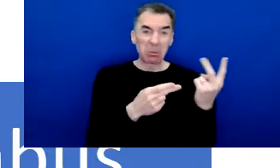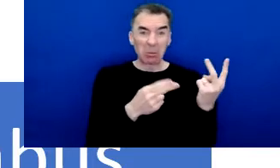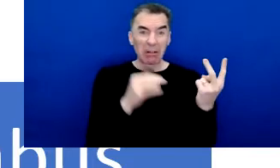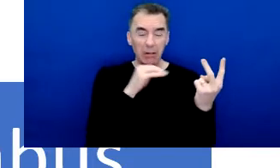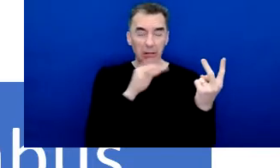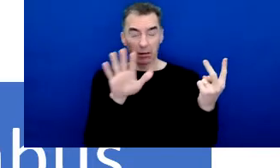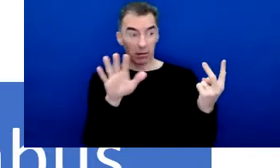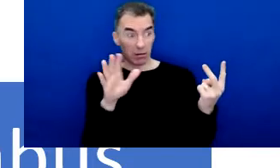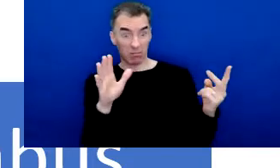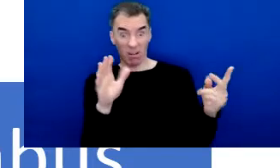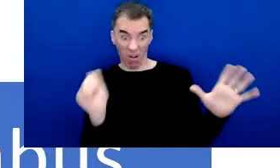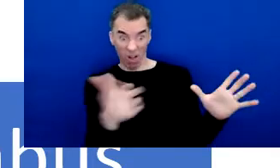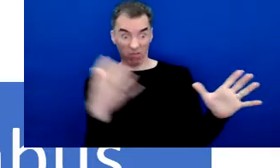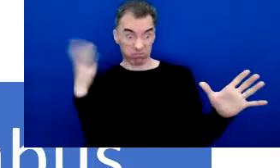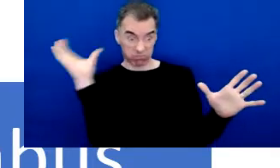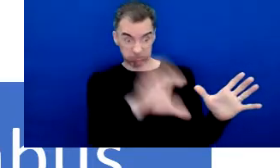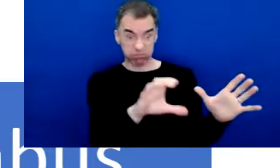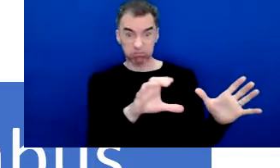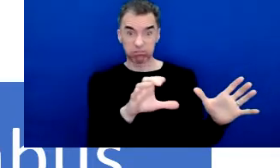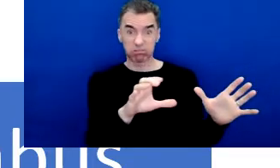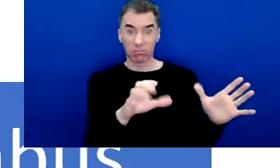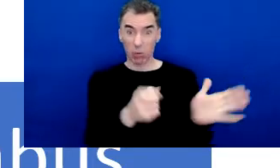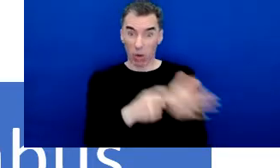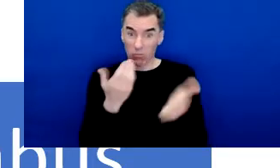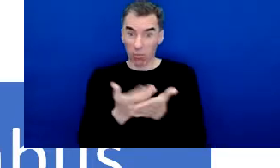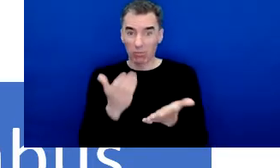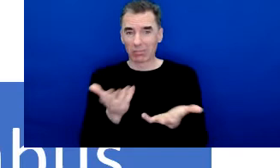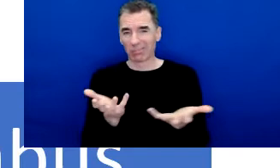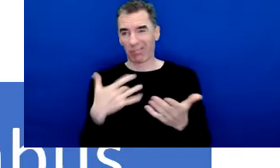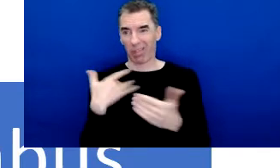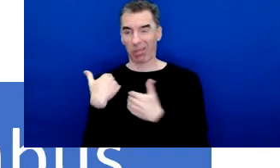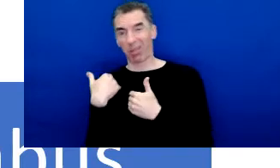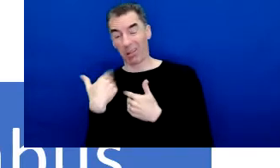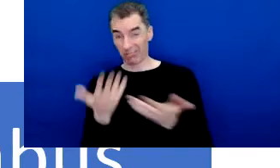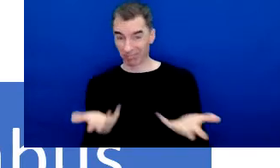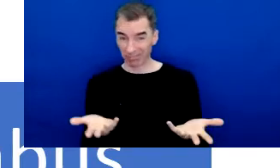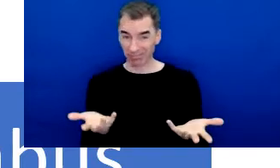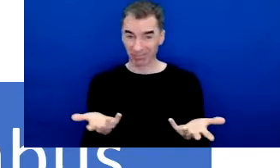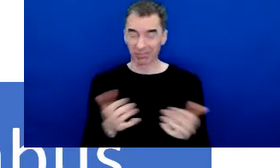who is telling you the truth. And I can tell you that there was there was no way